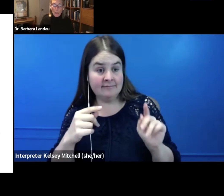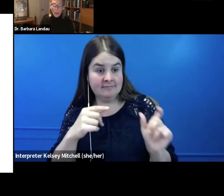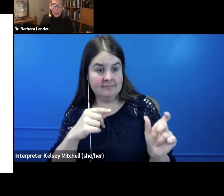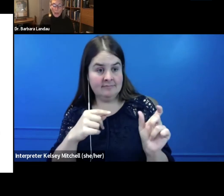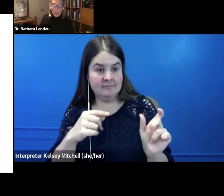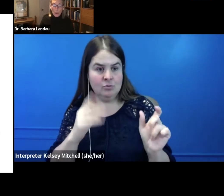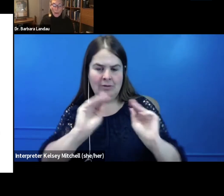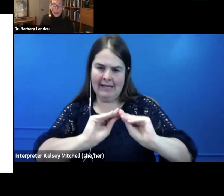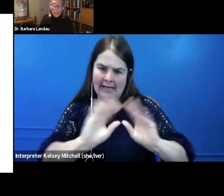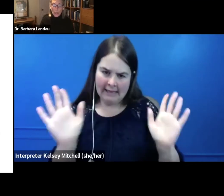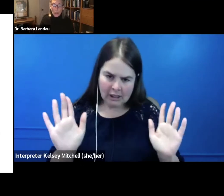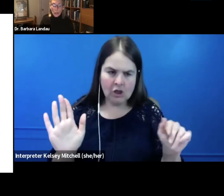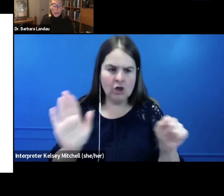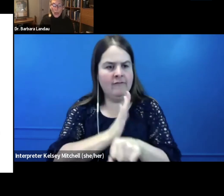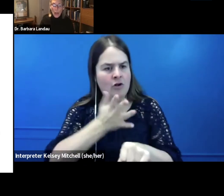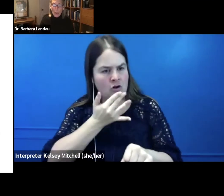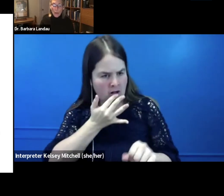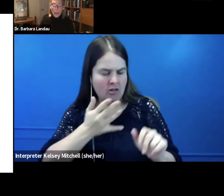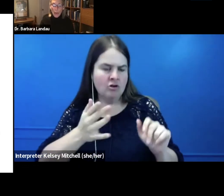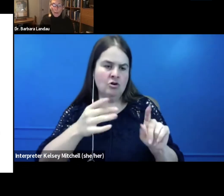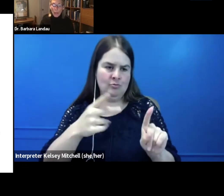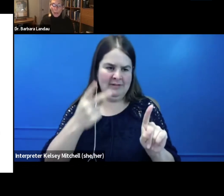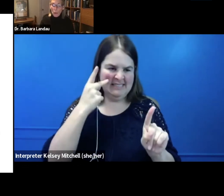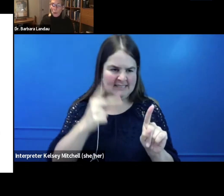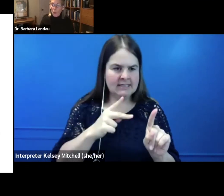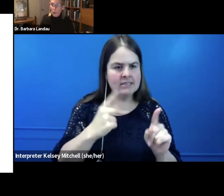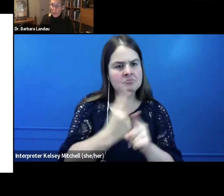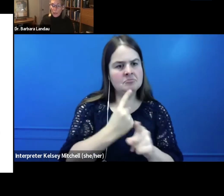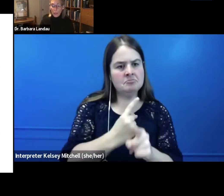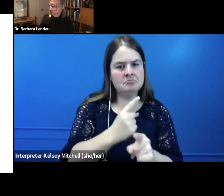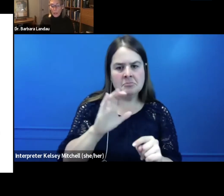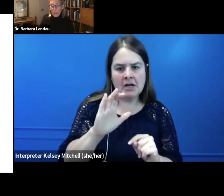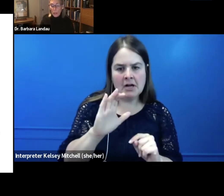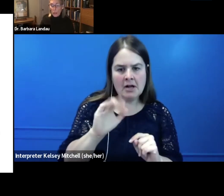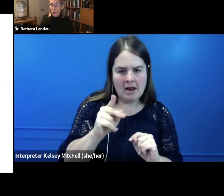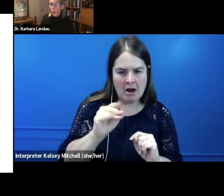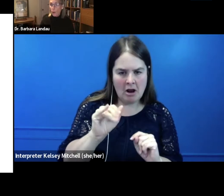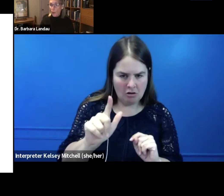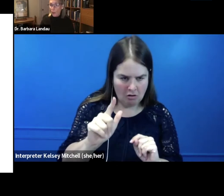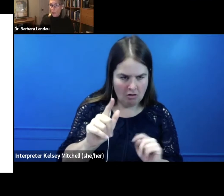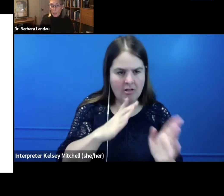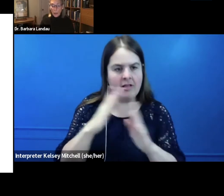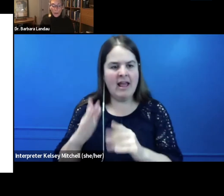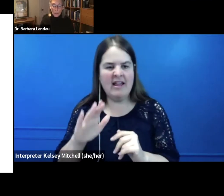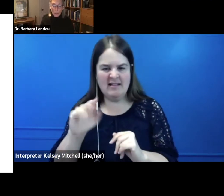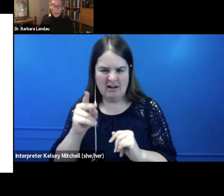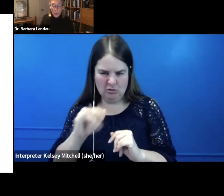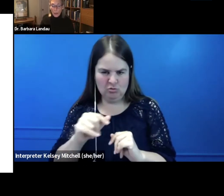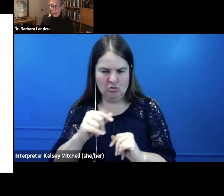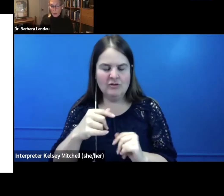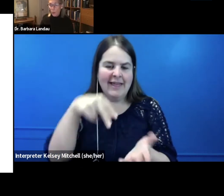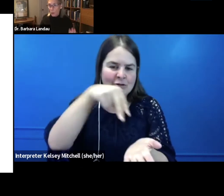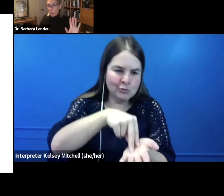canonical orientations and we have the unusual orientations this is a stool